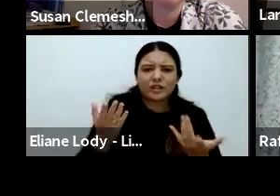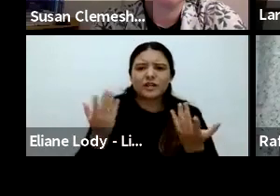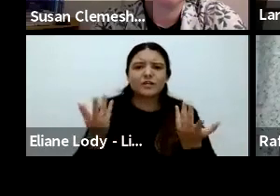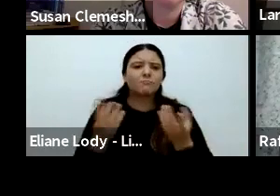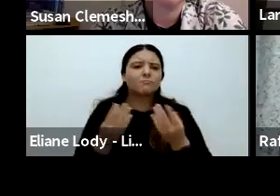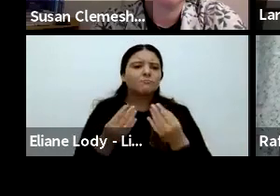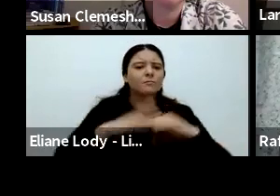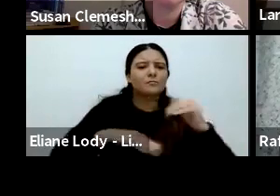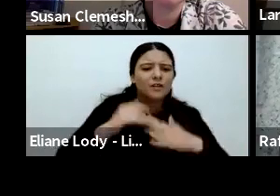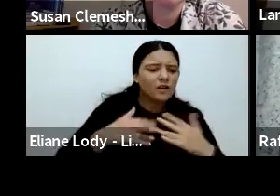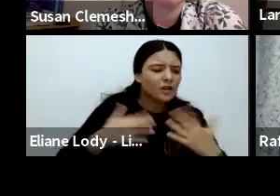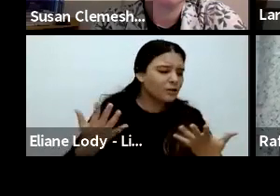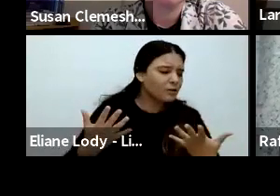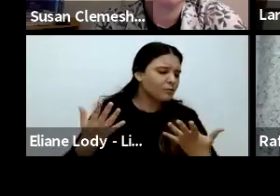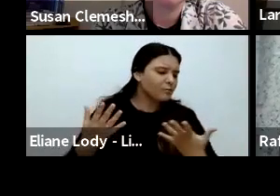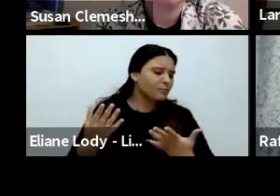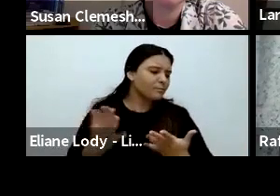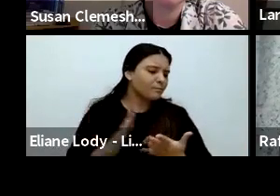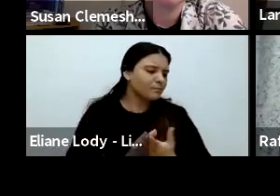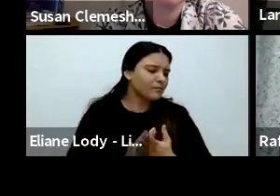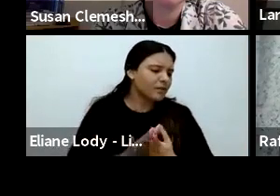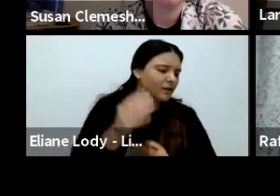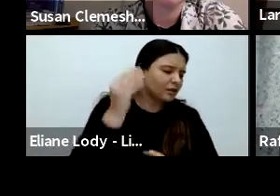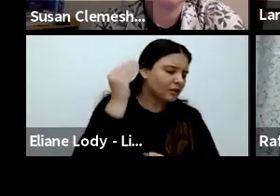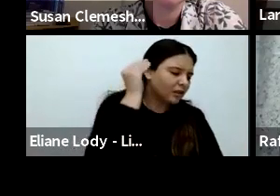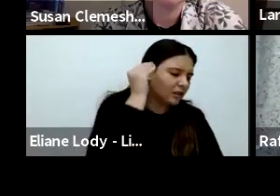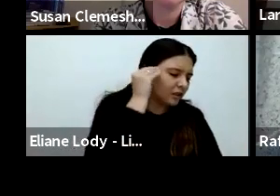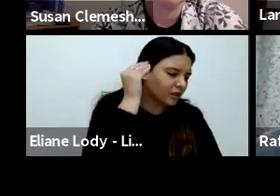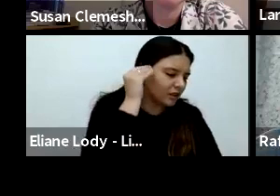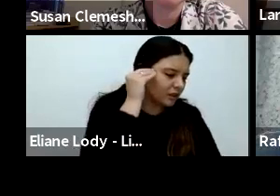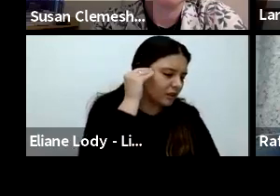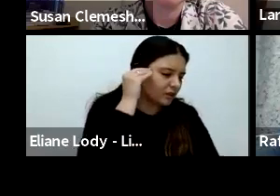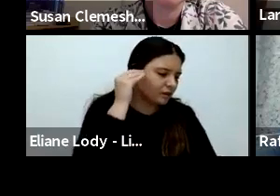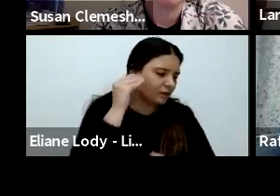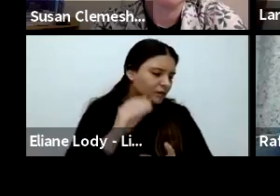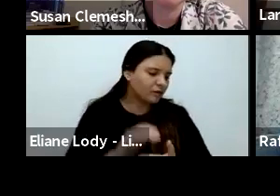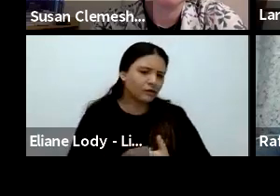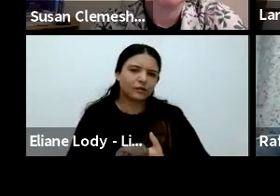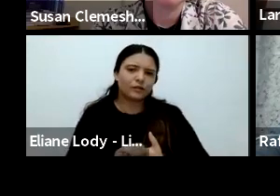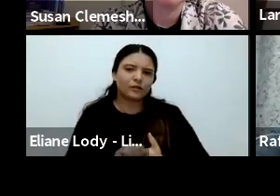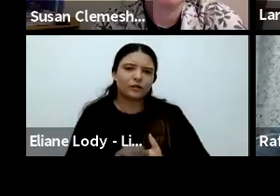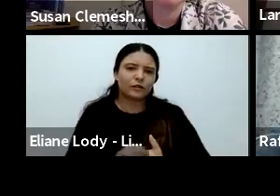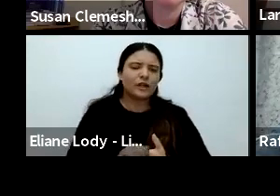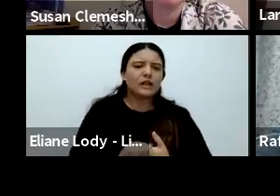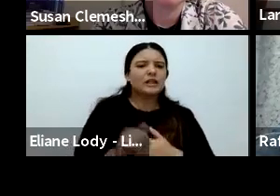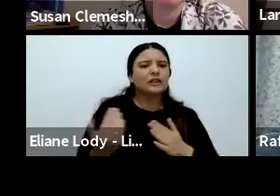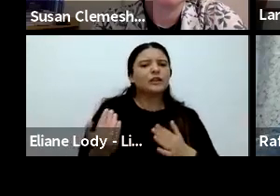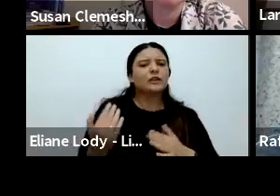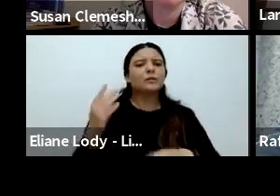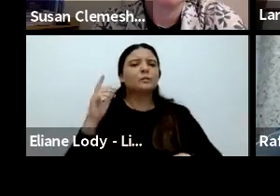Hegelian dialectic. I was going for this. his and not nearly to the point of emphasis in fact I'm still